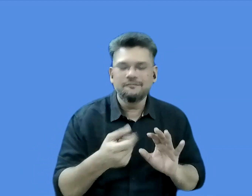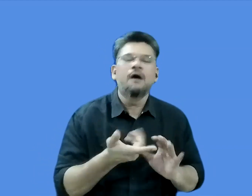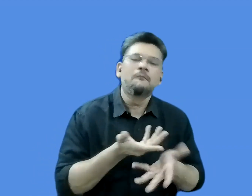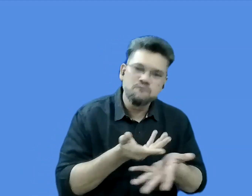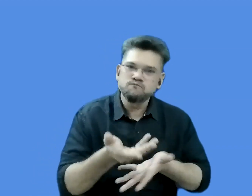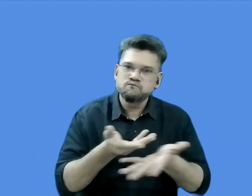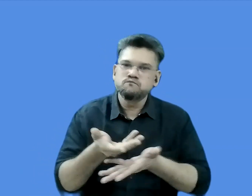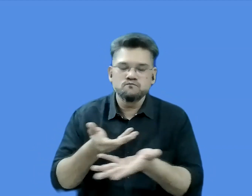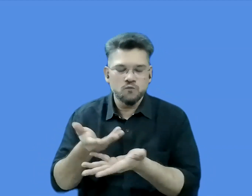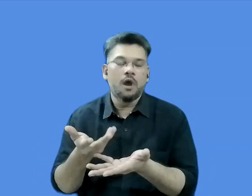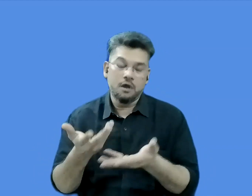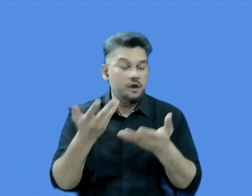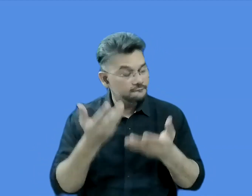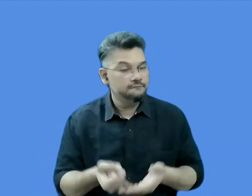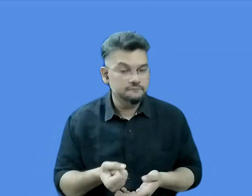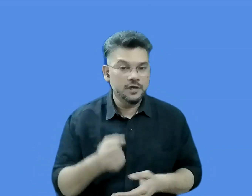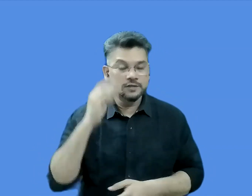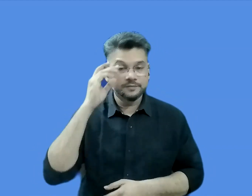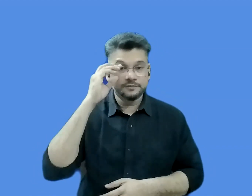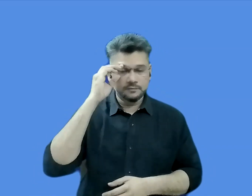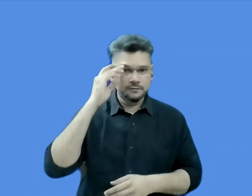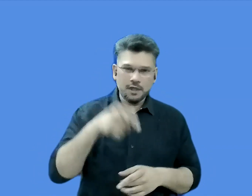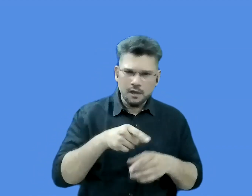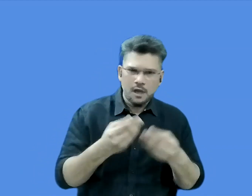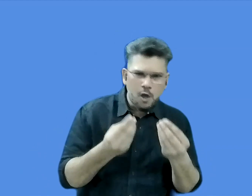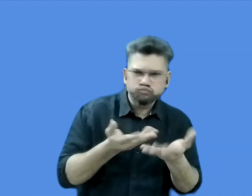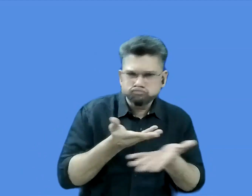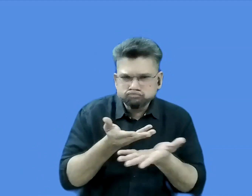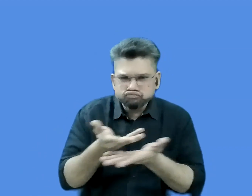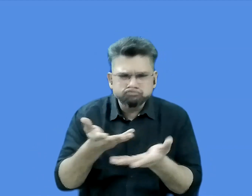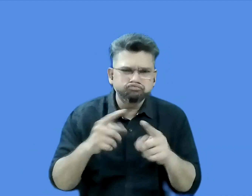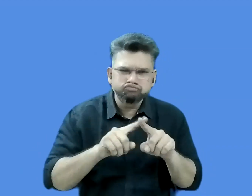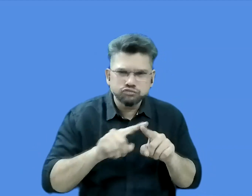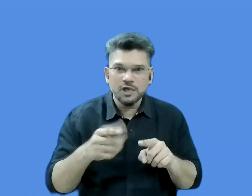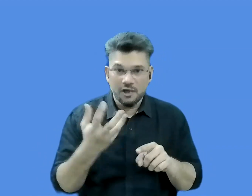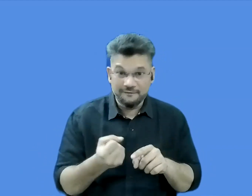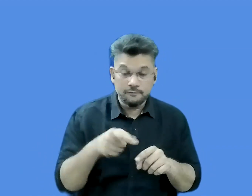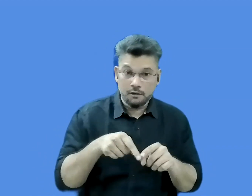with OPD and we have viewed this as an